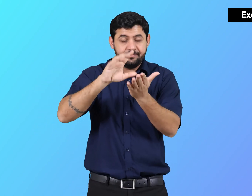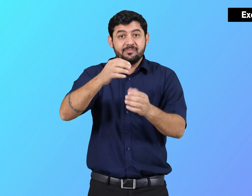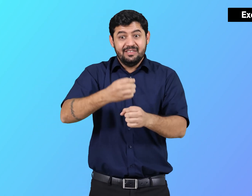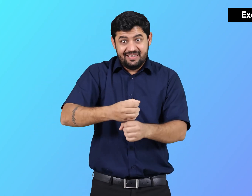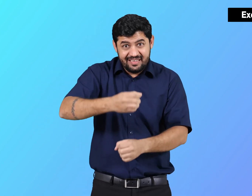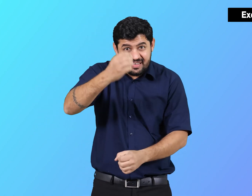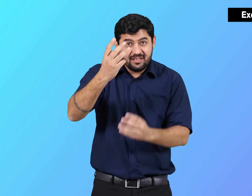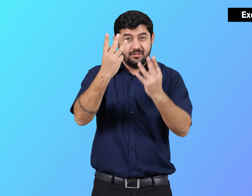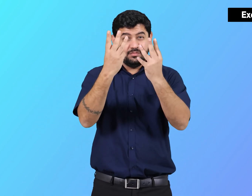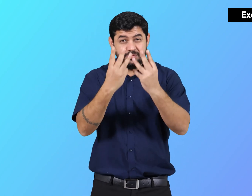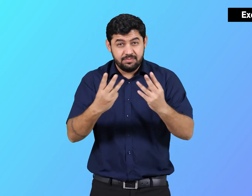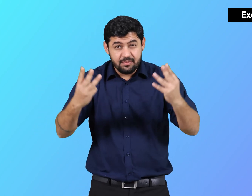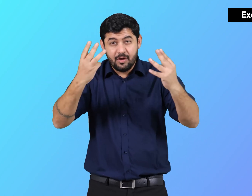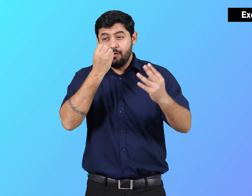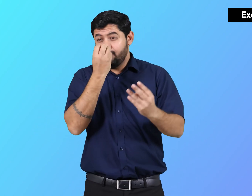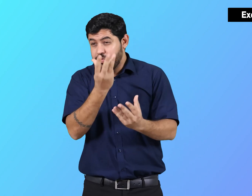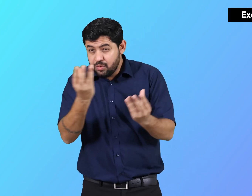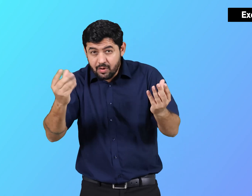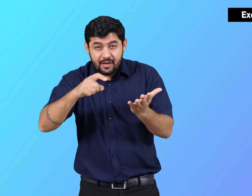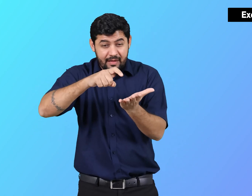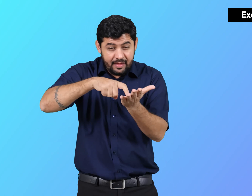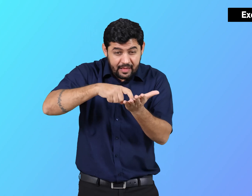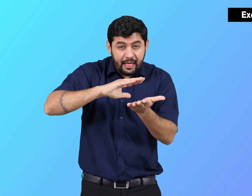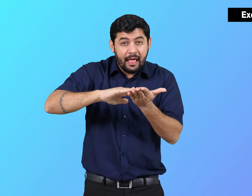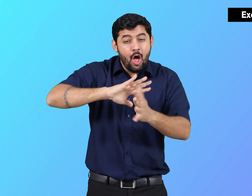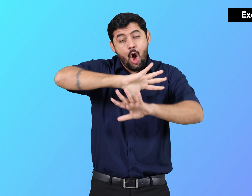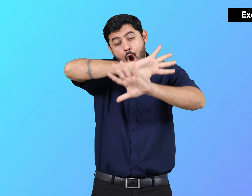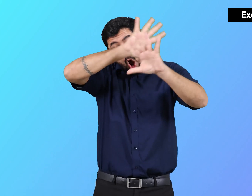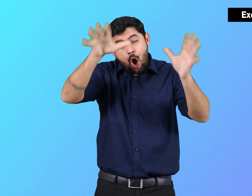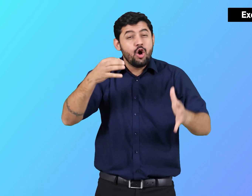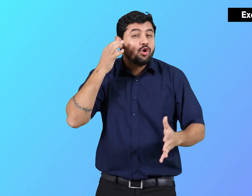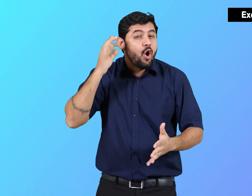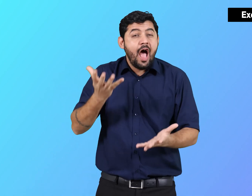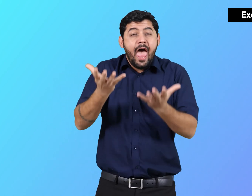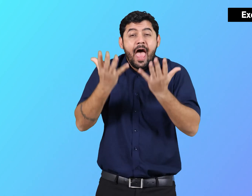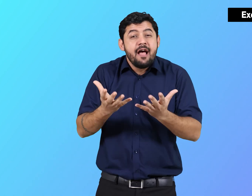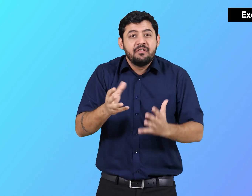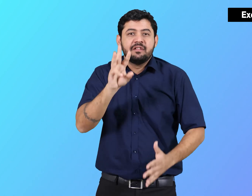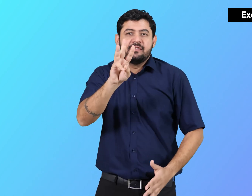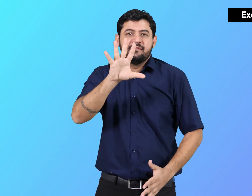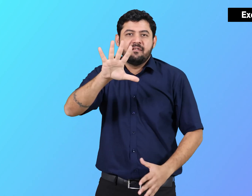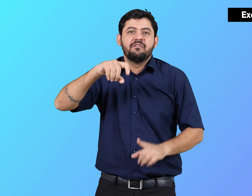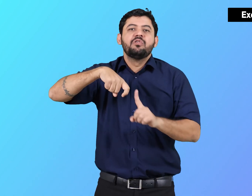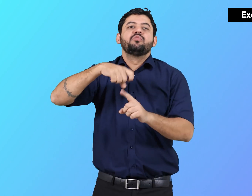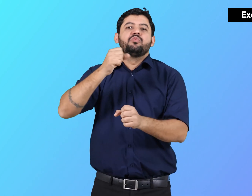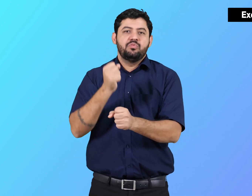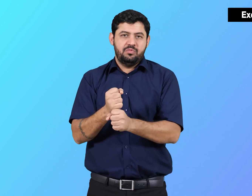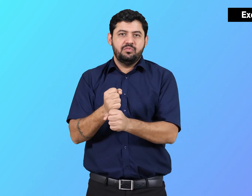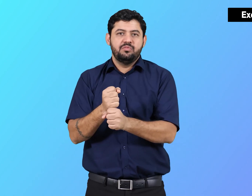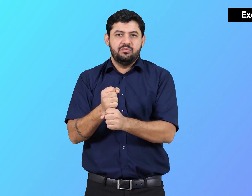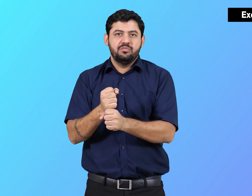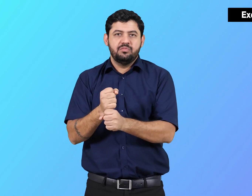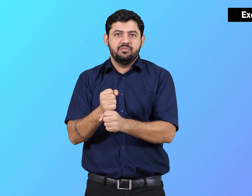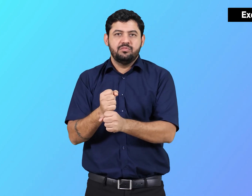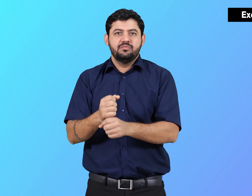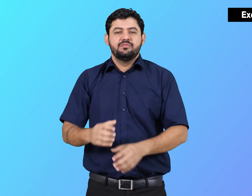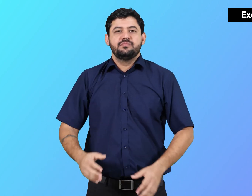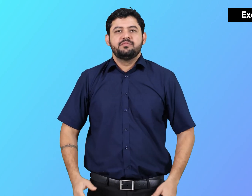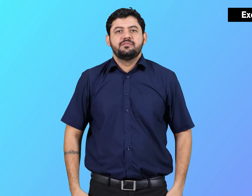He used 35 kilogrammes of pure gold to make the lampstand and the things used with it.